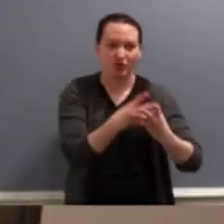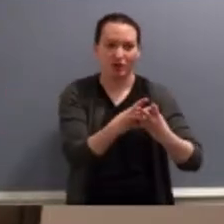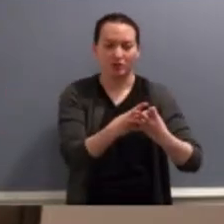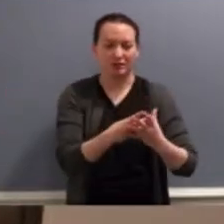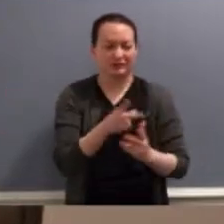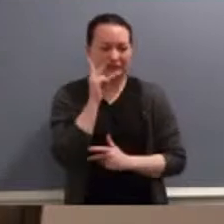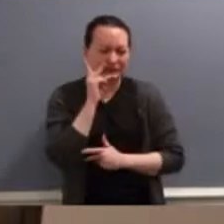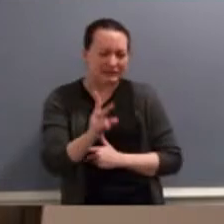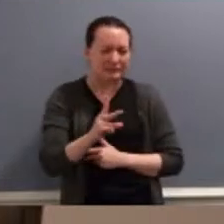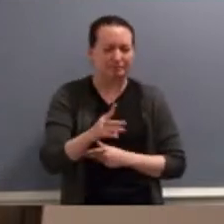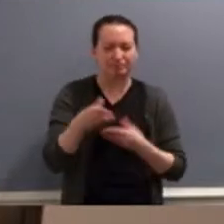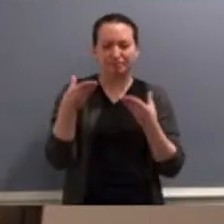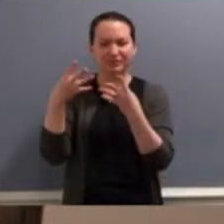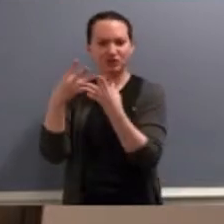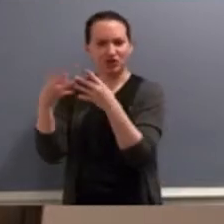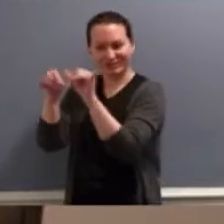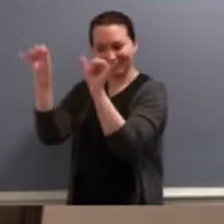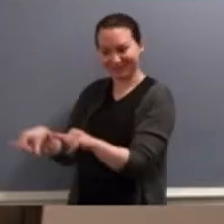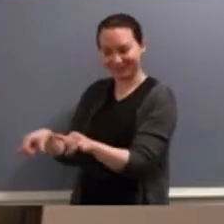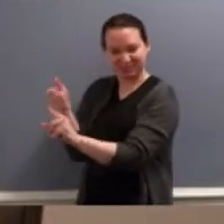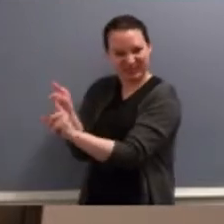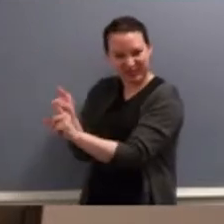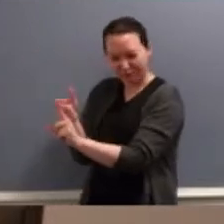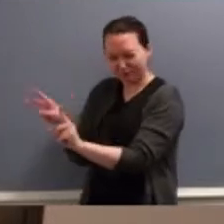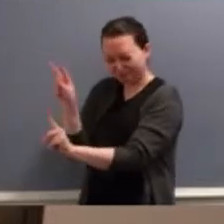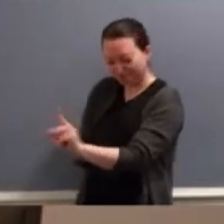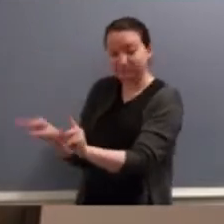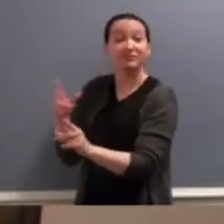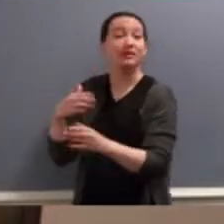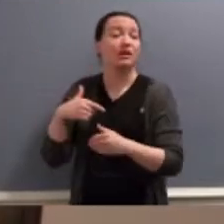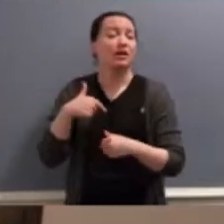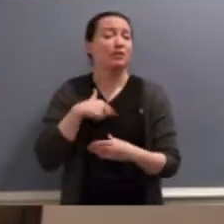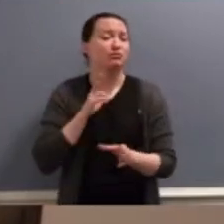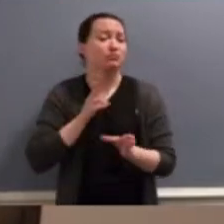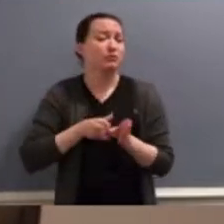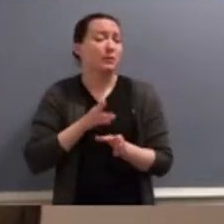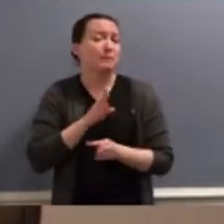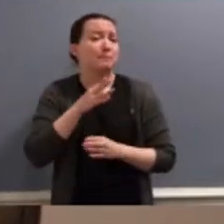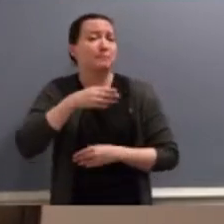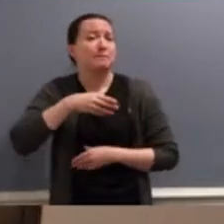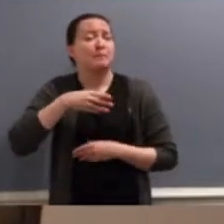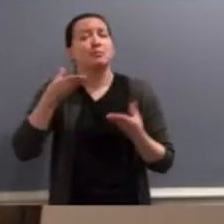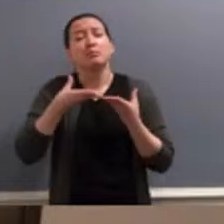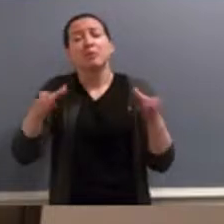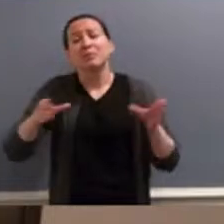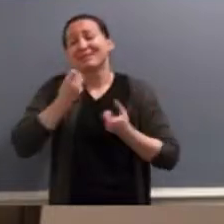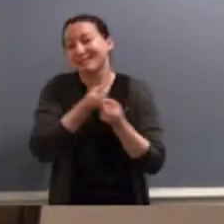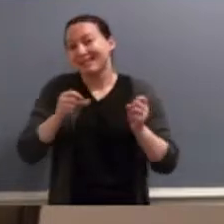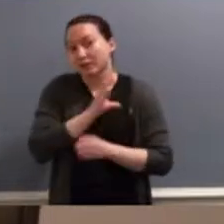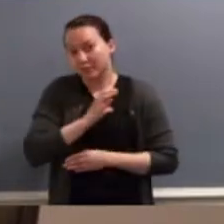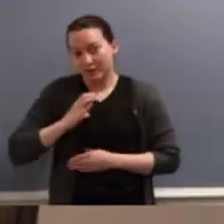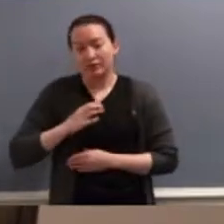the the jail system itself I'm on a public safety committee for Commissioners of the state of Ohio